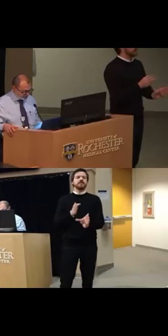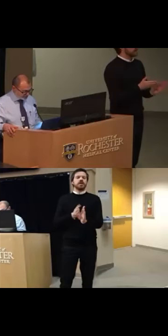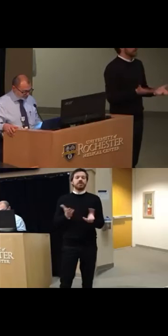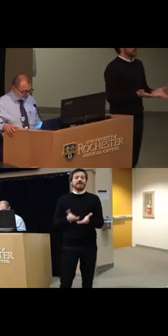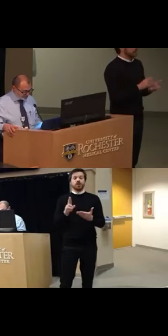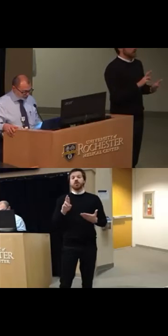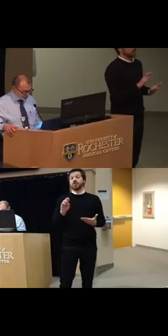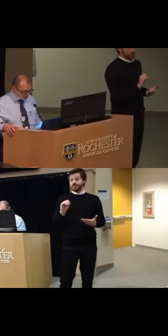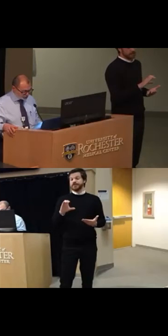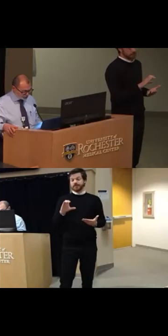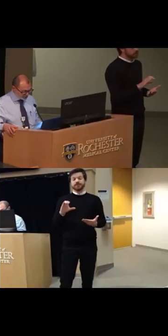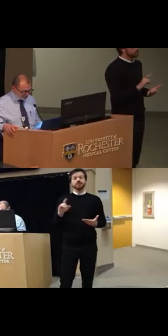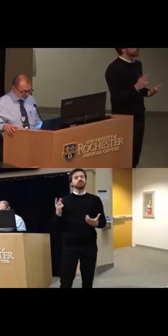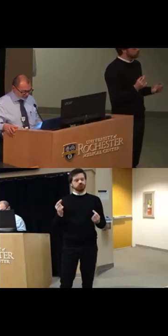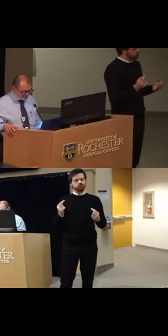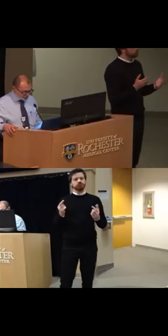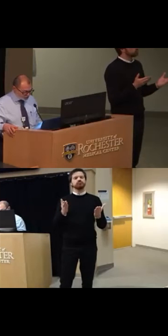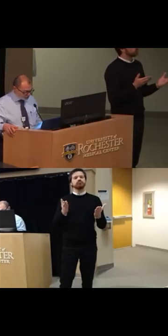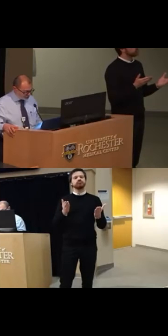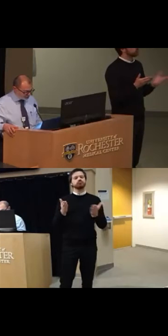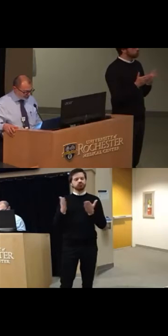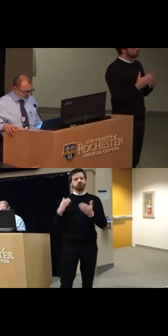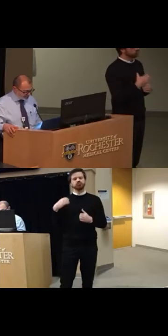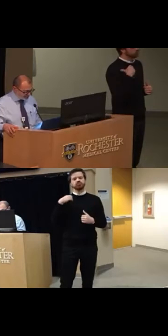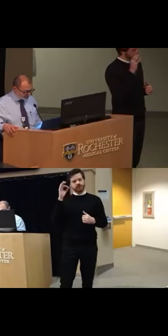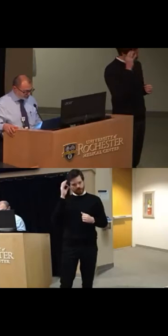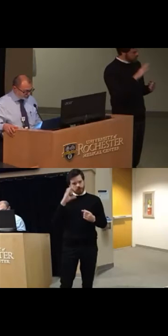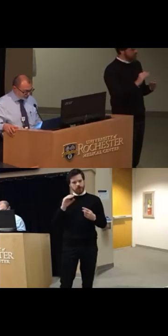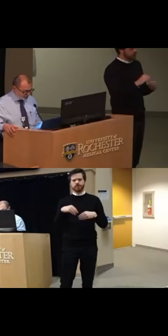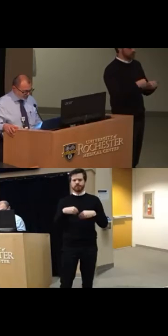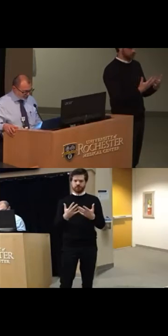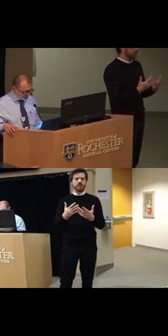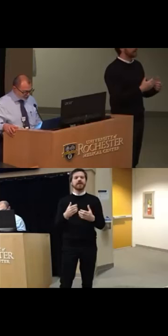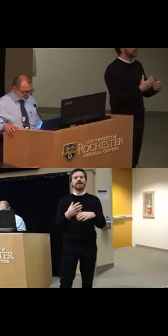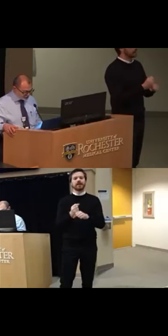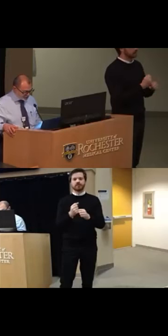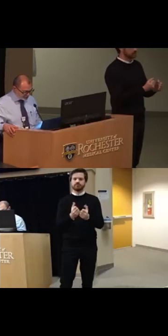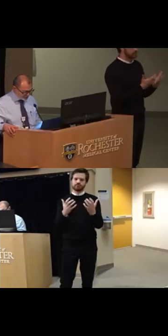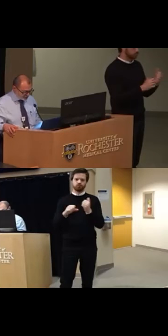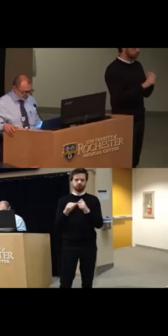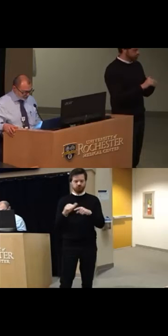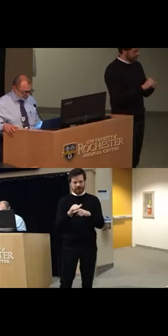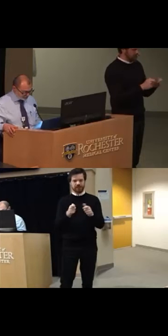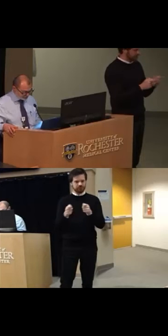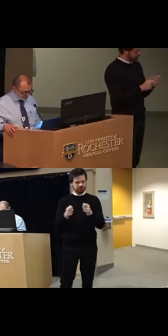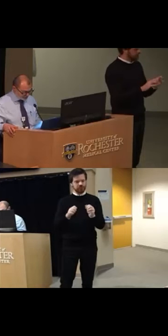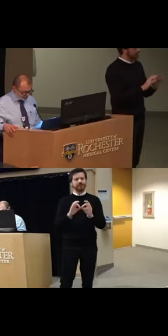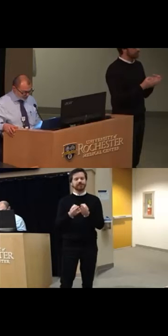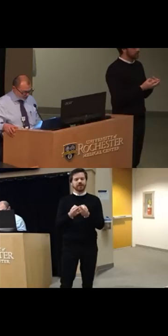urmc where she served as Chief fellow and received extensive training in marriage and family therapy